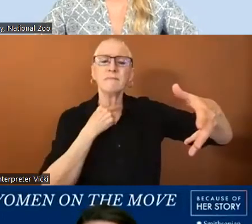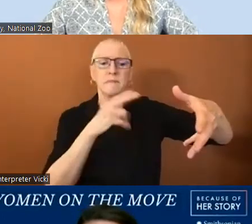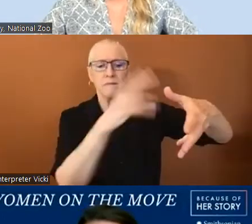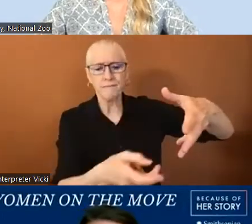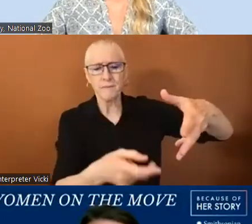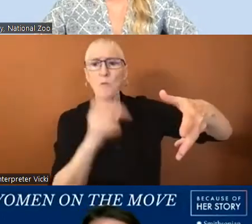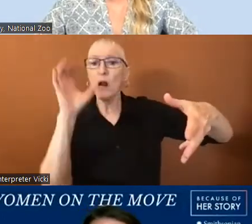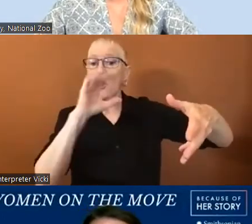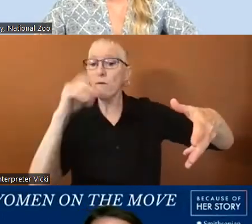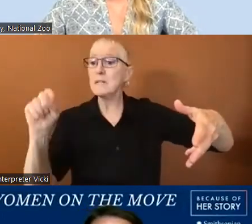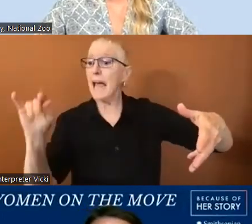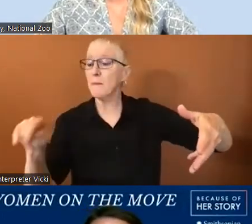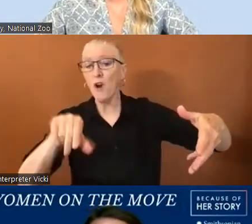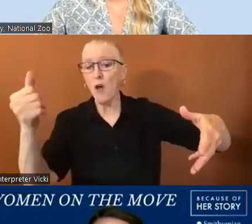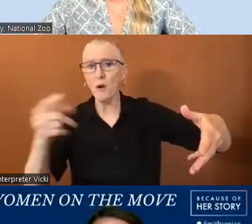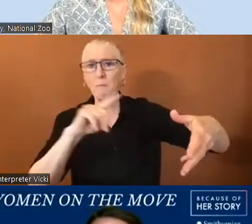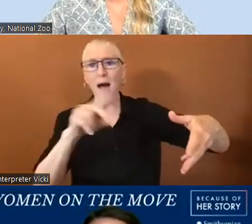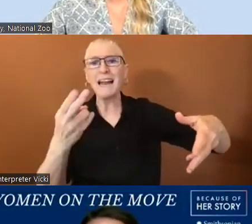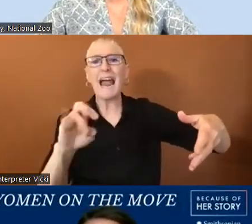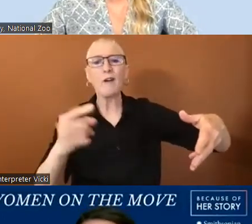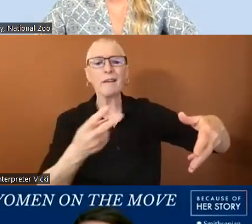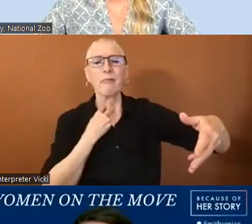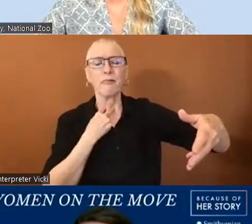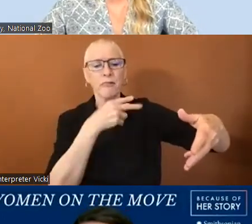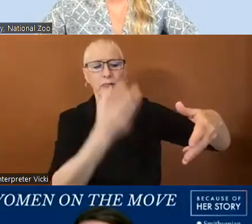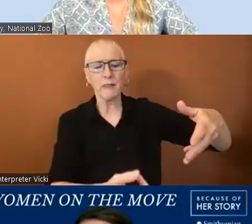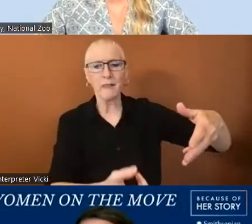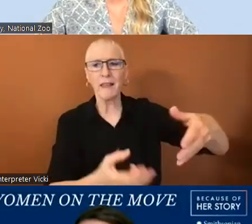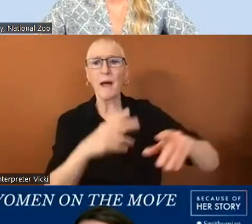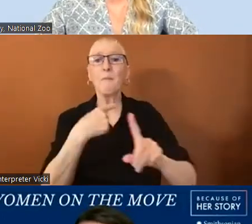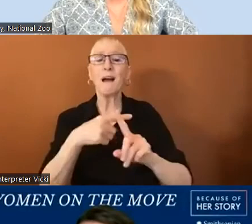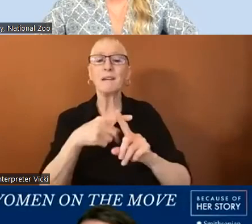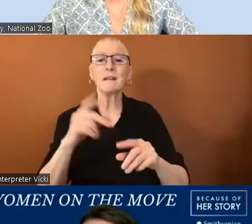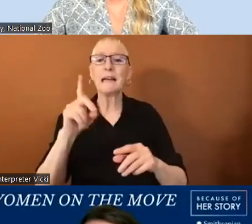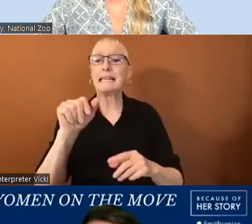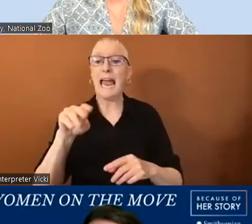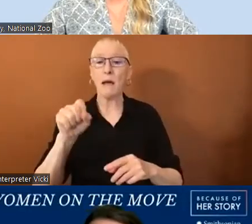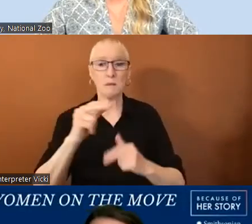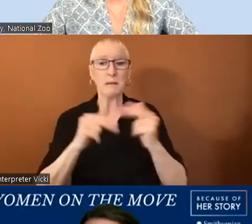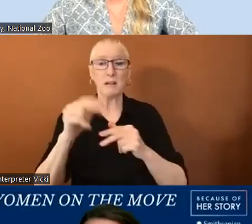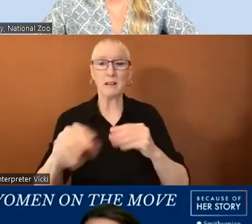species but the other major impact was you know the building of dams that happened, you know, not as